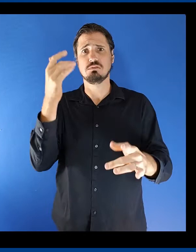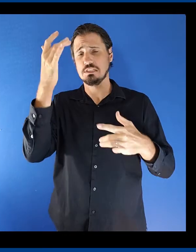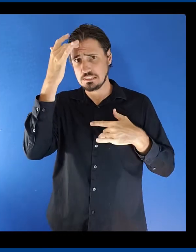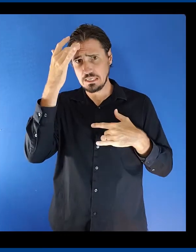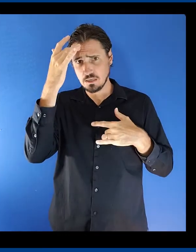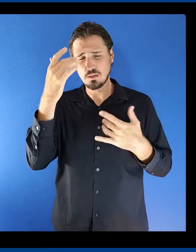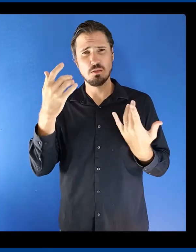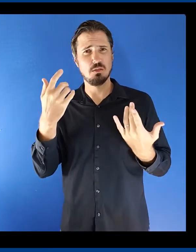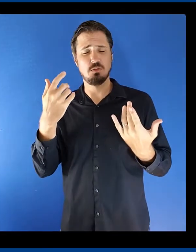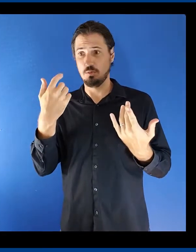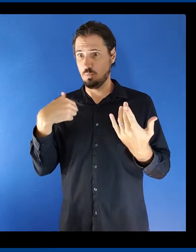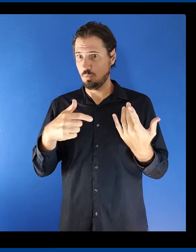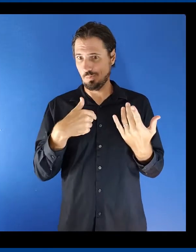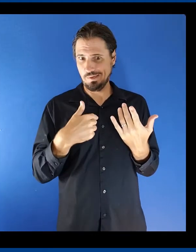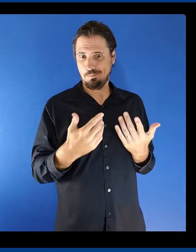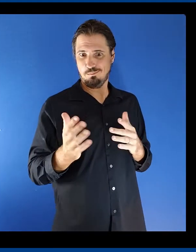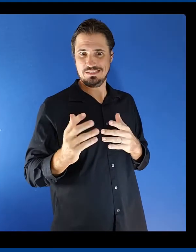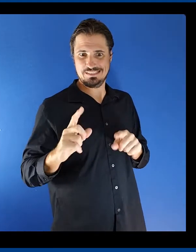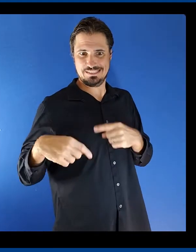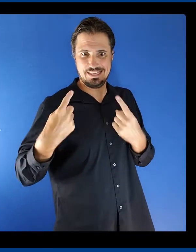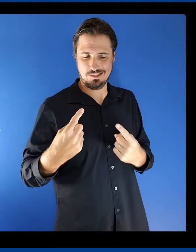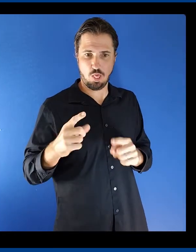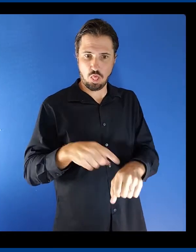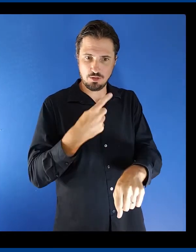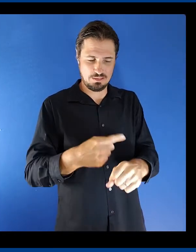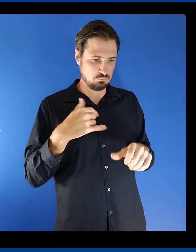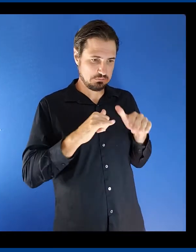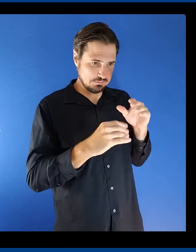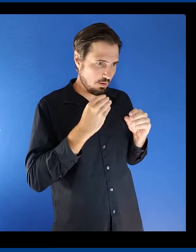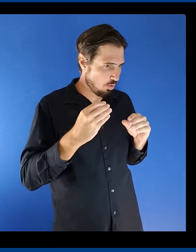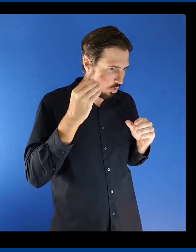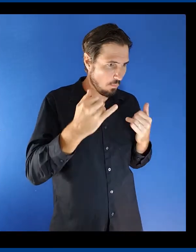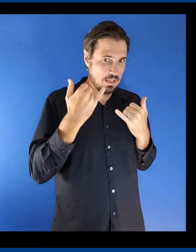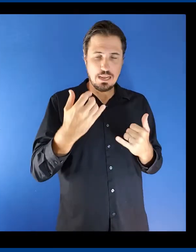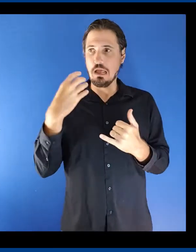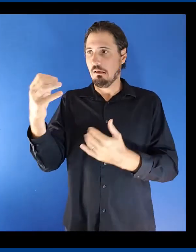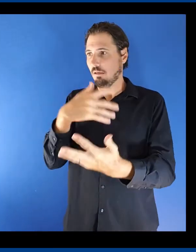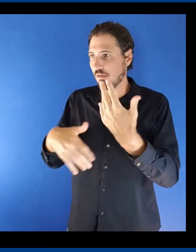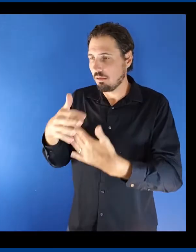and move and mingle more freely in our community, and especially as more of us travel.